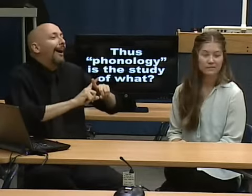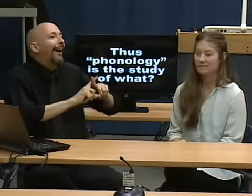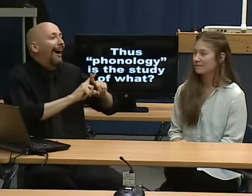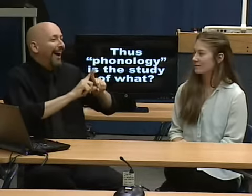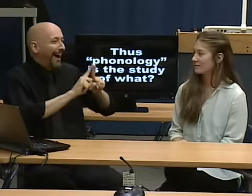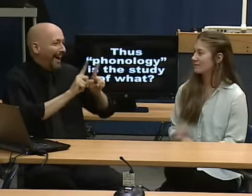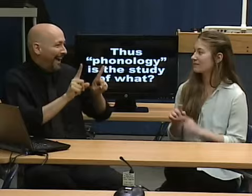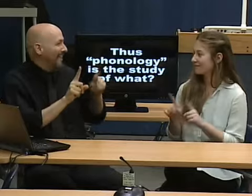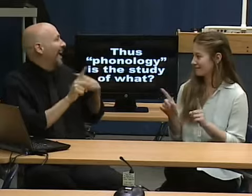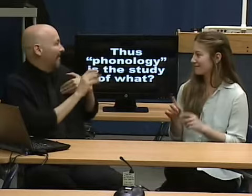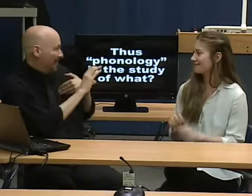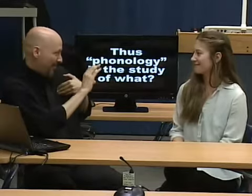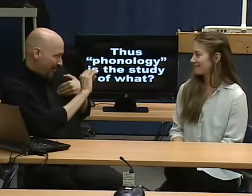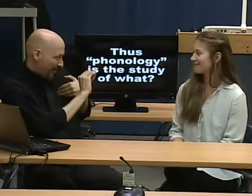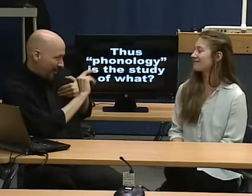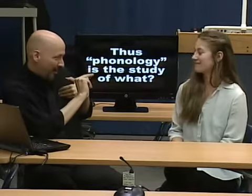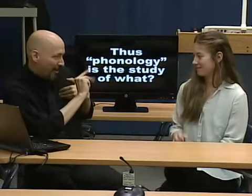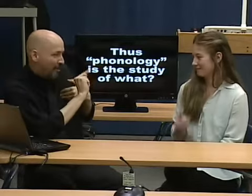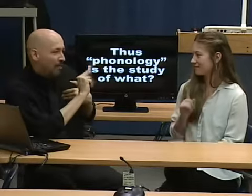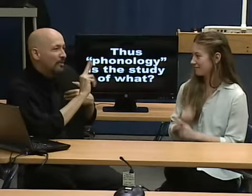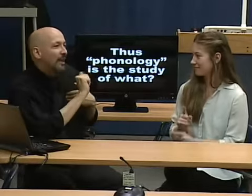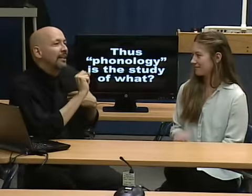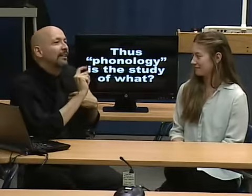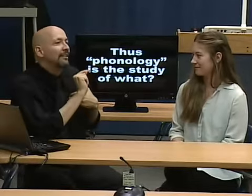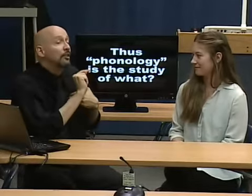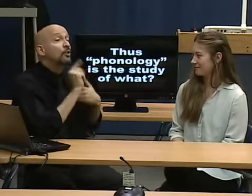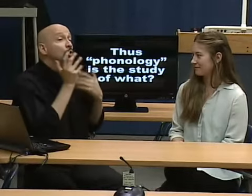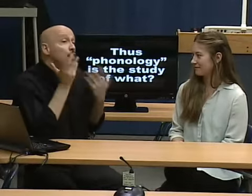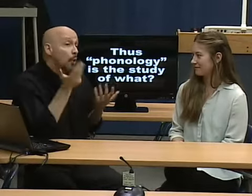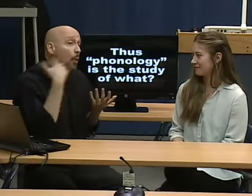Contrast! C-O-N-T-R-A-S-T